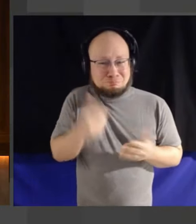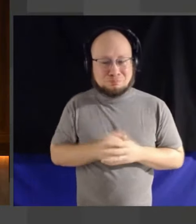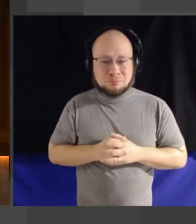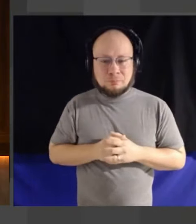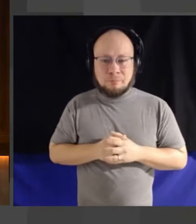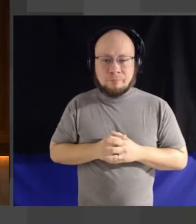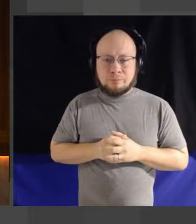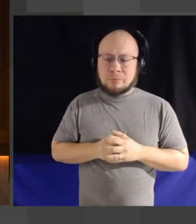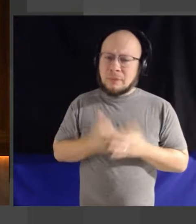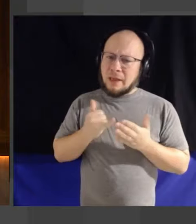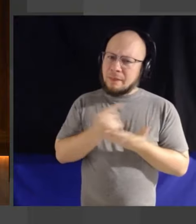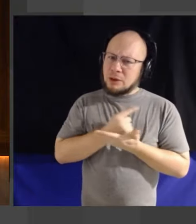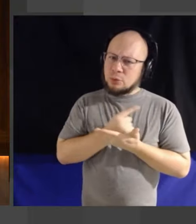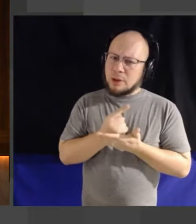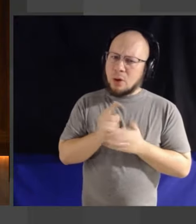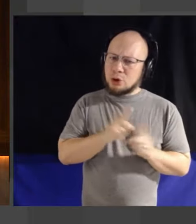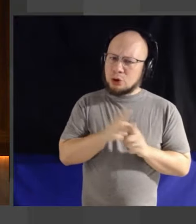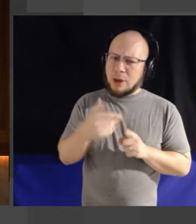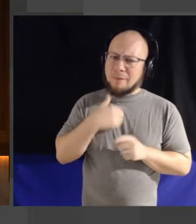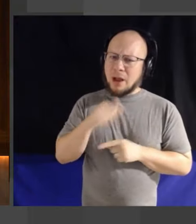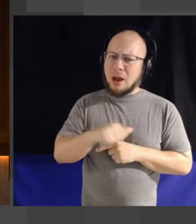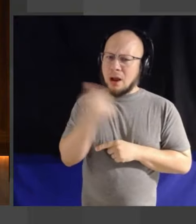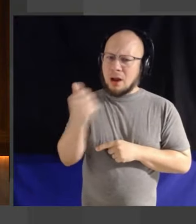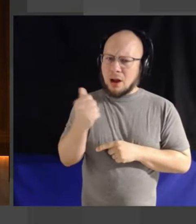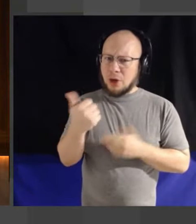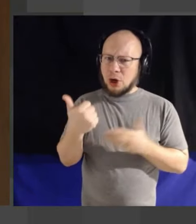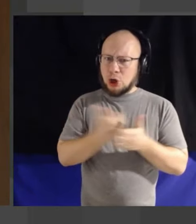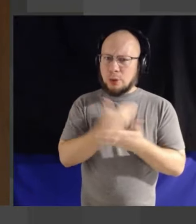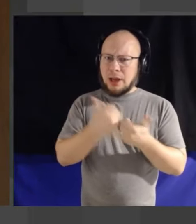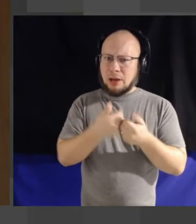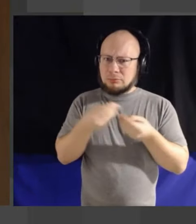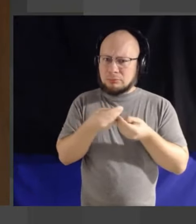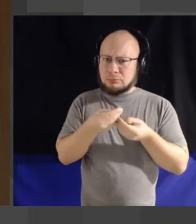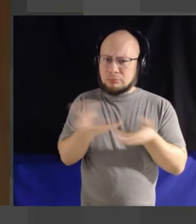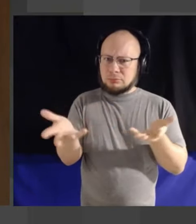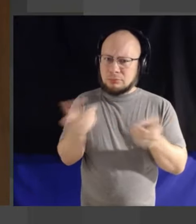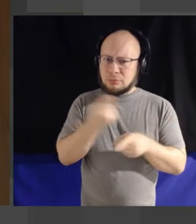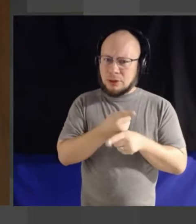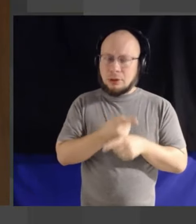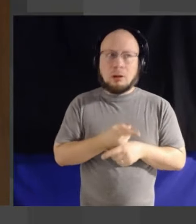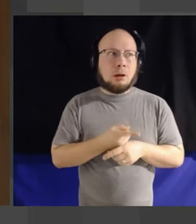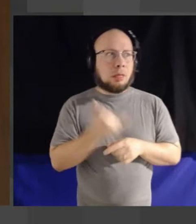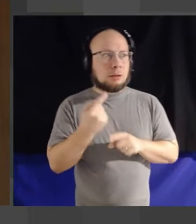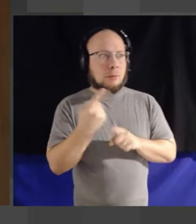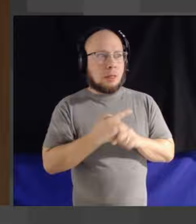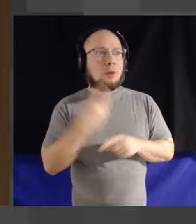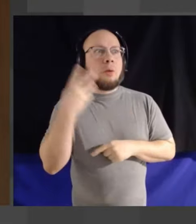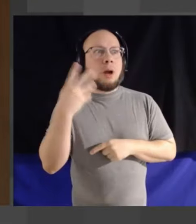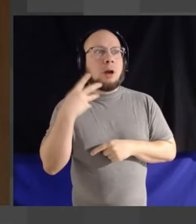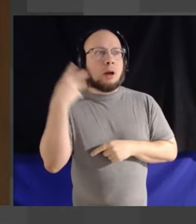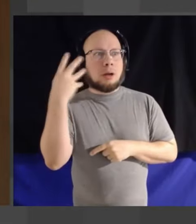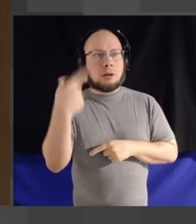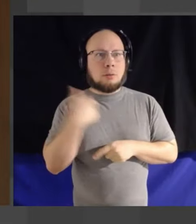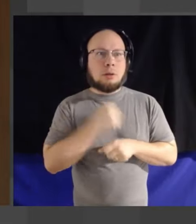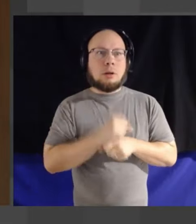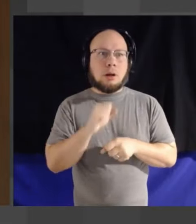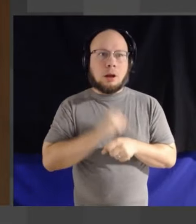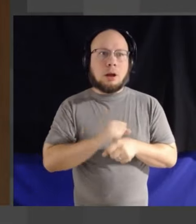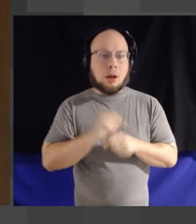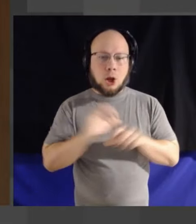AND IT'S FUN TO PLAY AND WATCH. I HOPE SO AT LEAST.